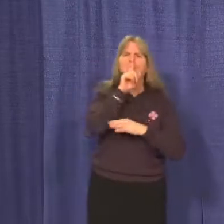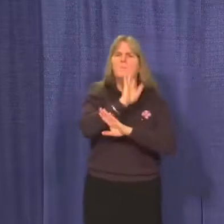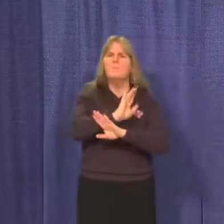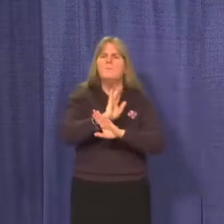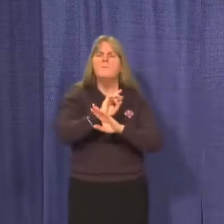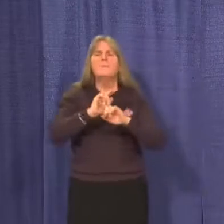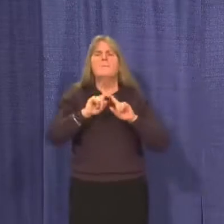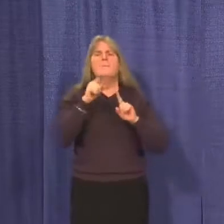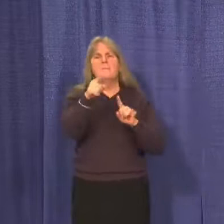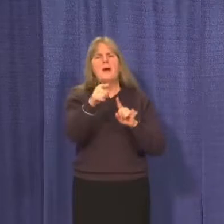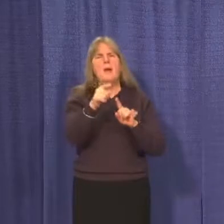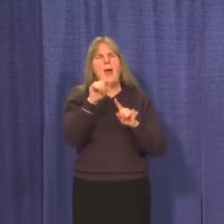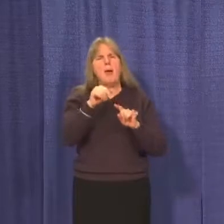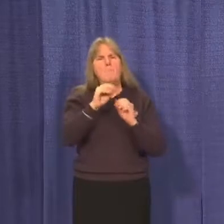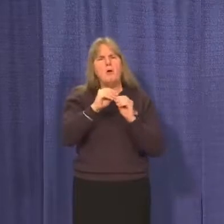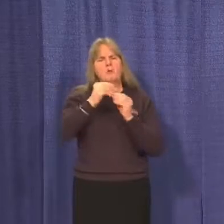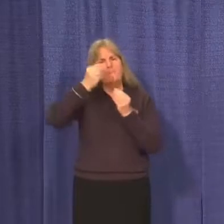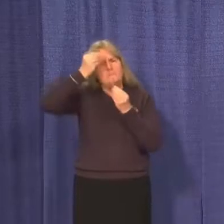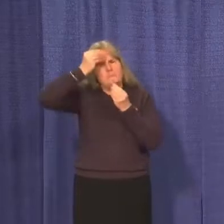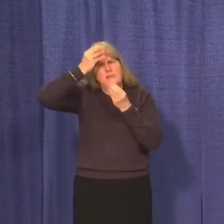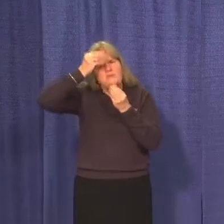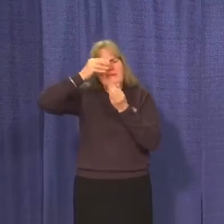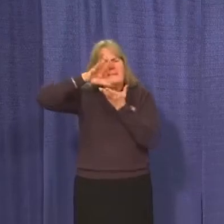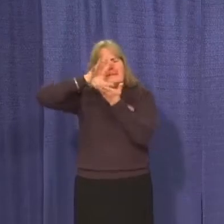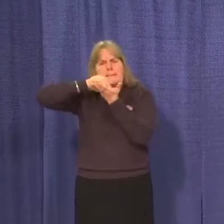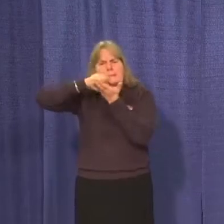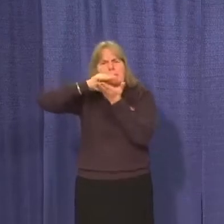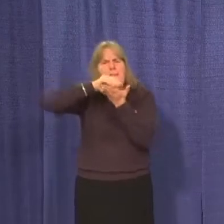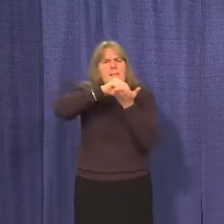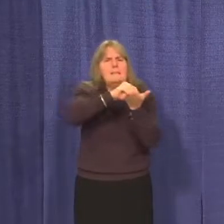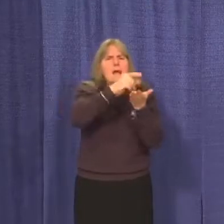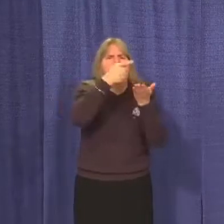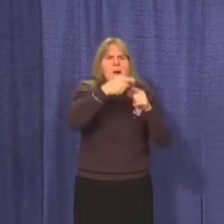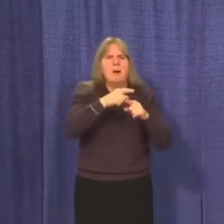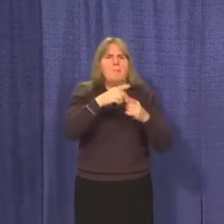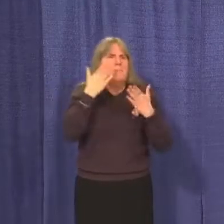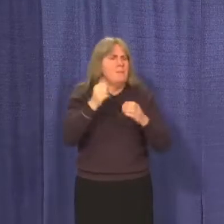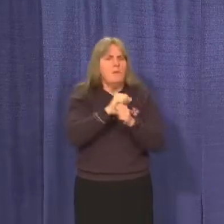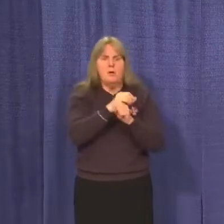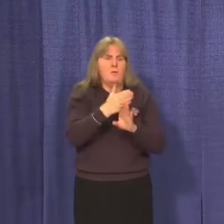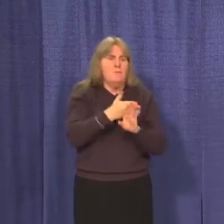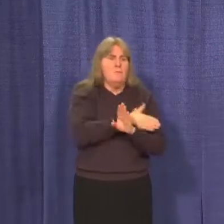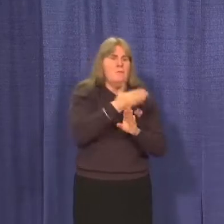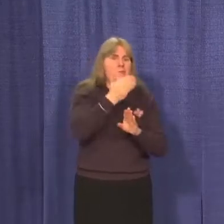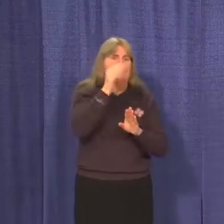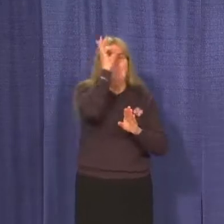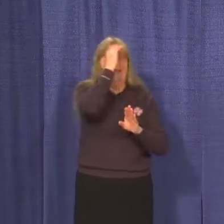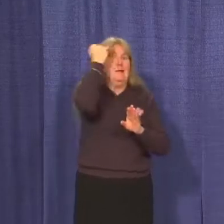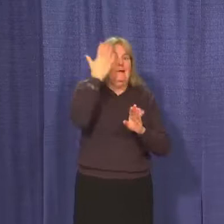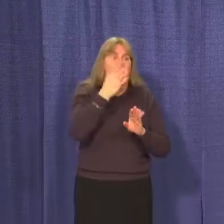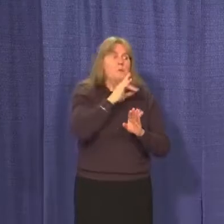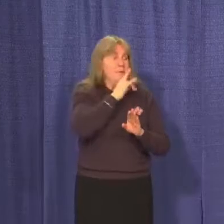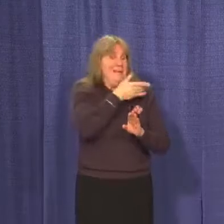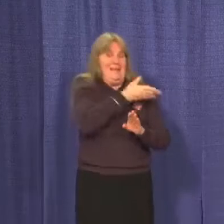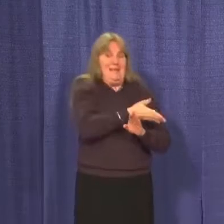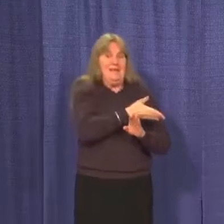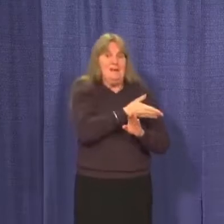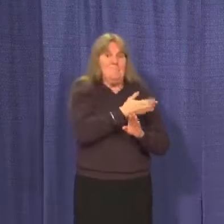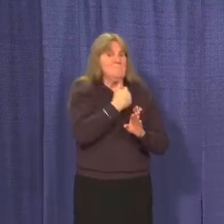get some extra information on what COVID activity might have a might or could have taken place in Yukon without us knowing.